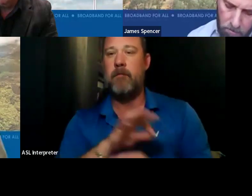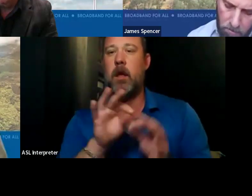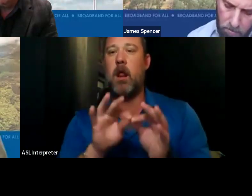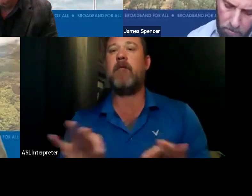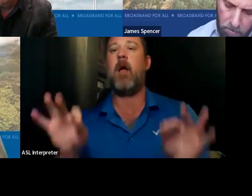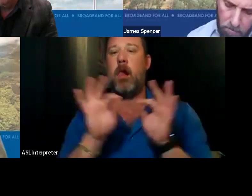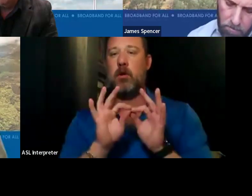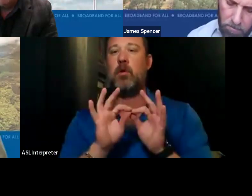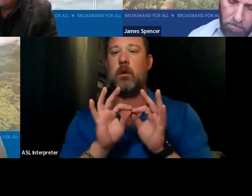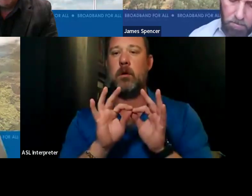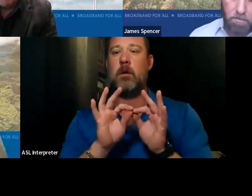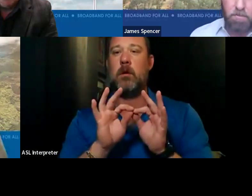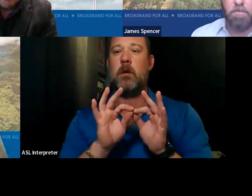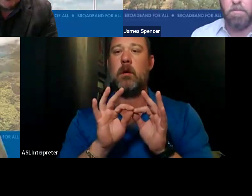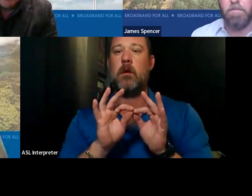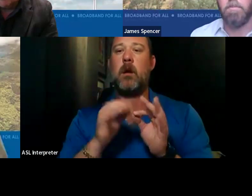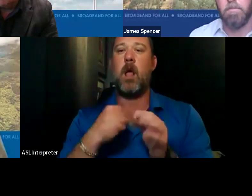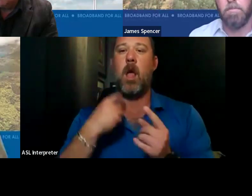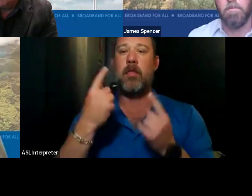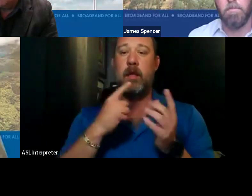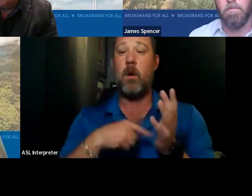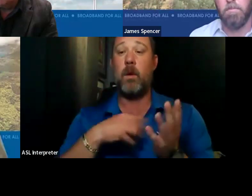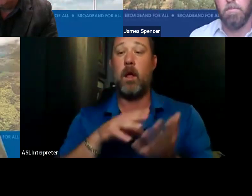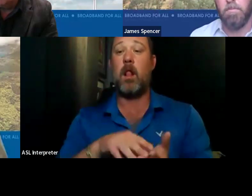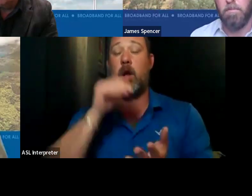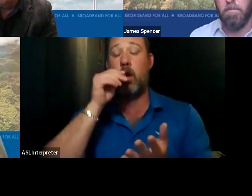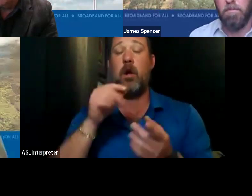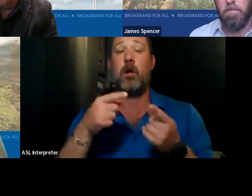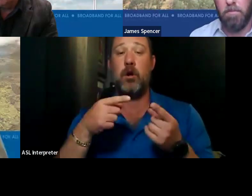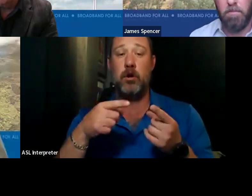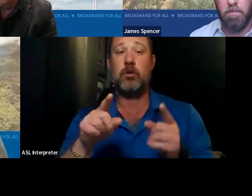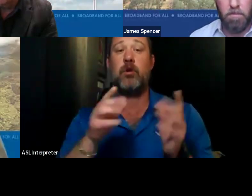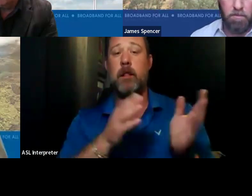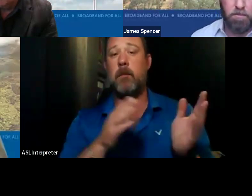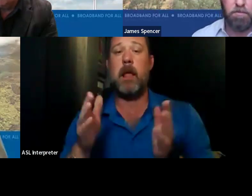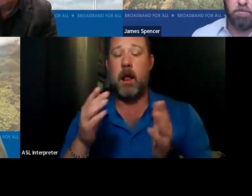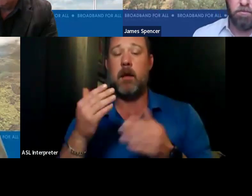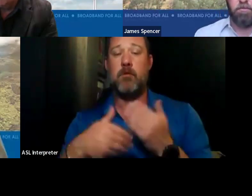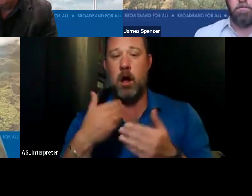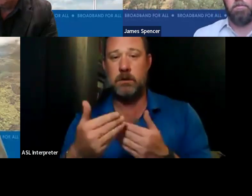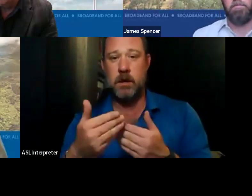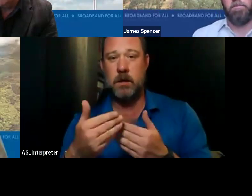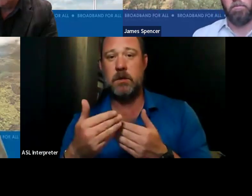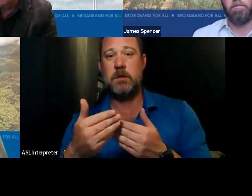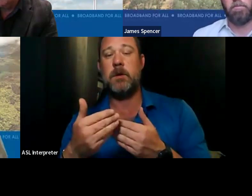I think that what we learned during the planning process. When we, you know, toured the State